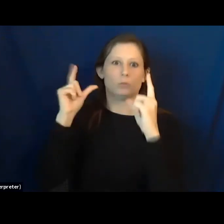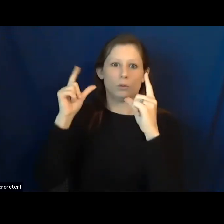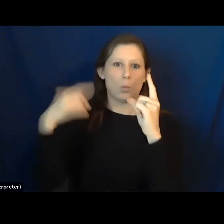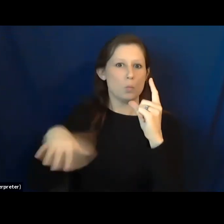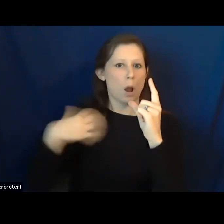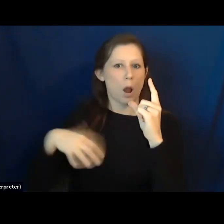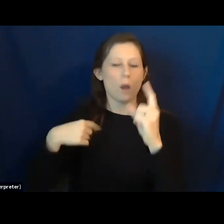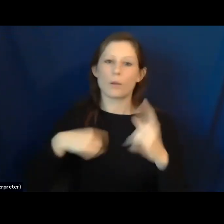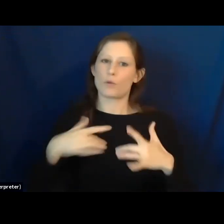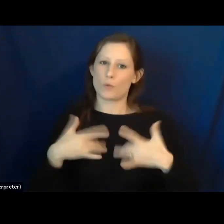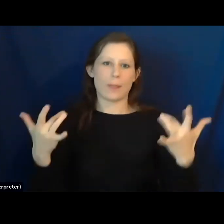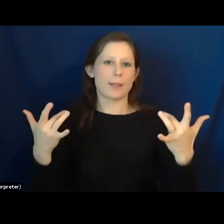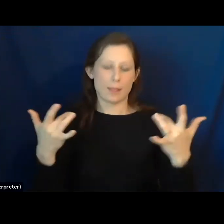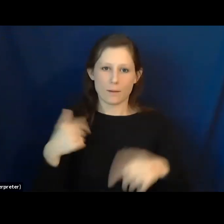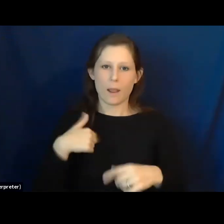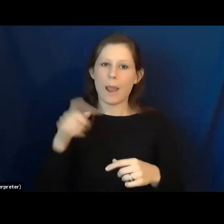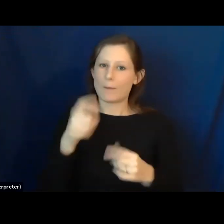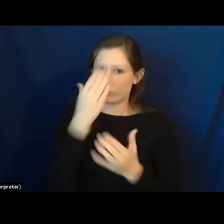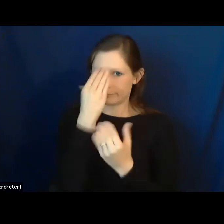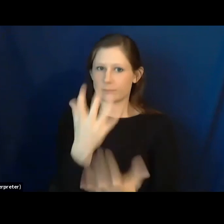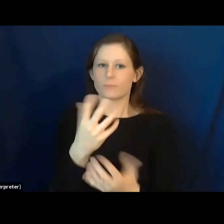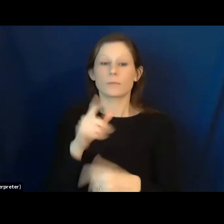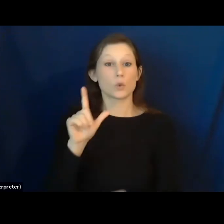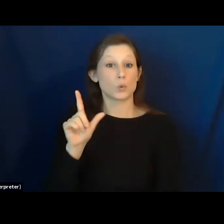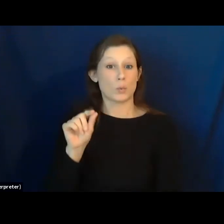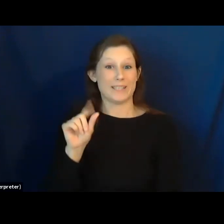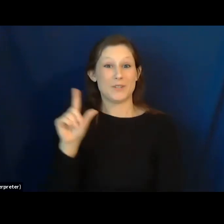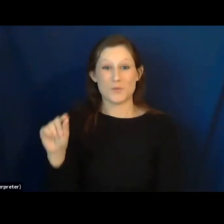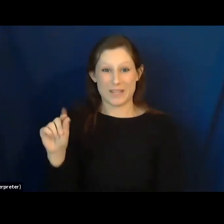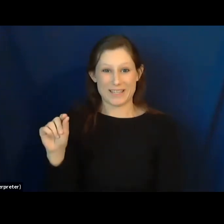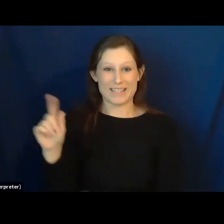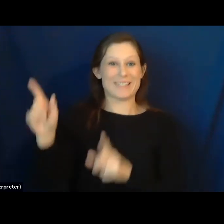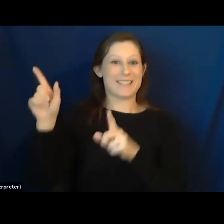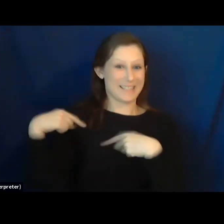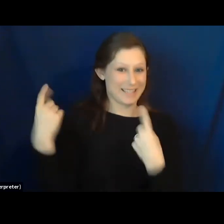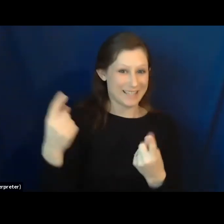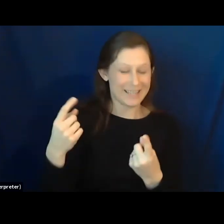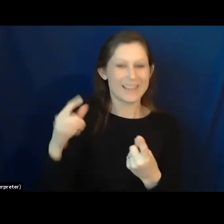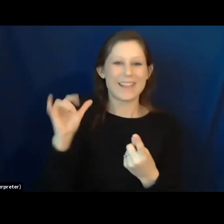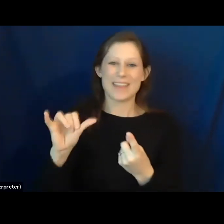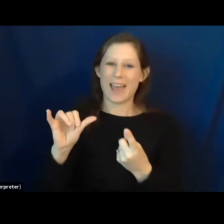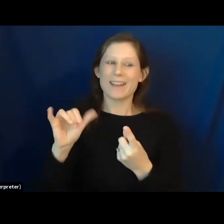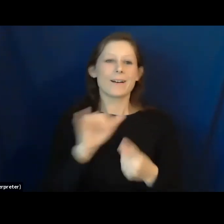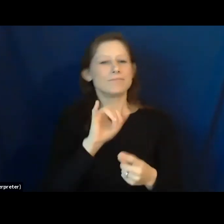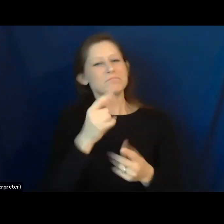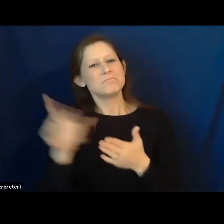to say, coming out of 2020, getting this notice from Jason a week ago or so just actually